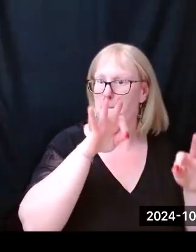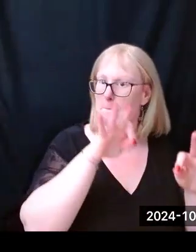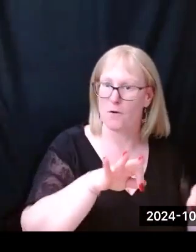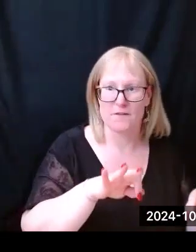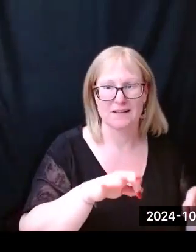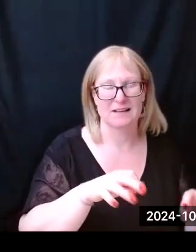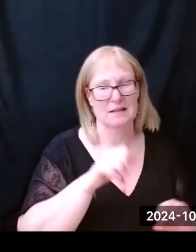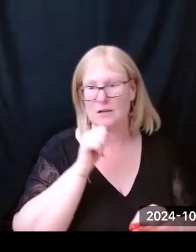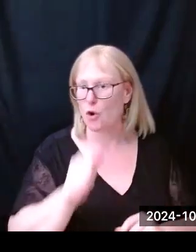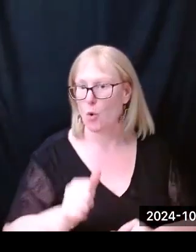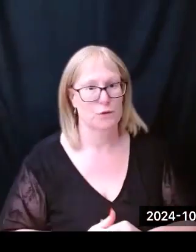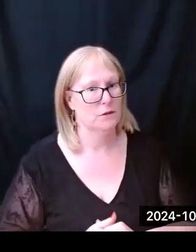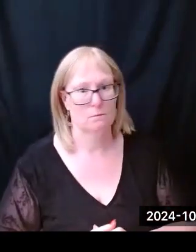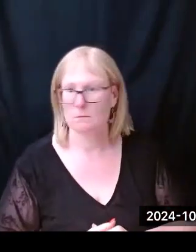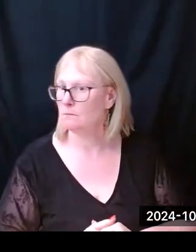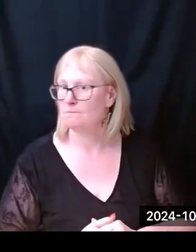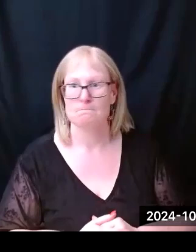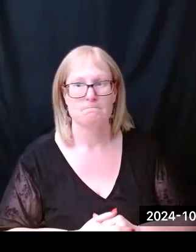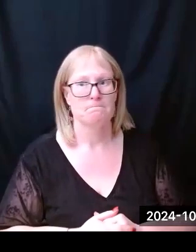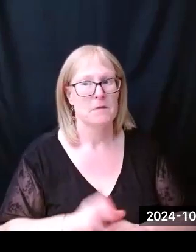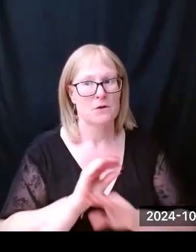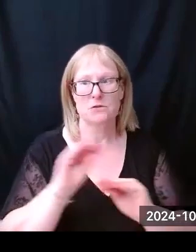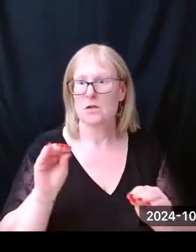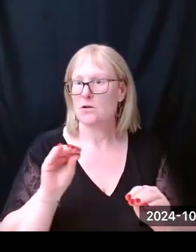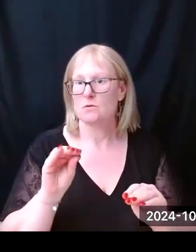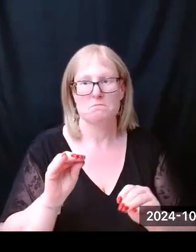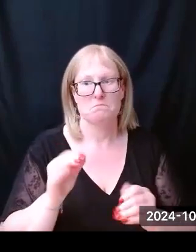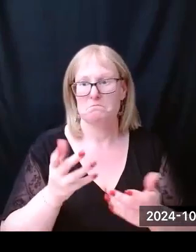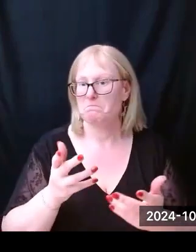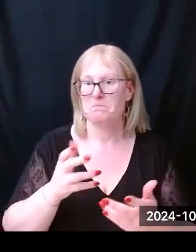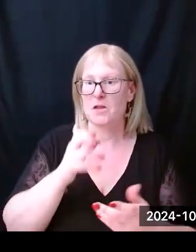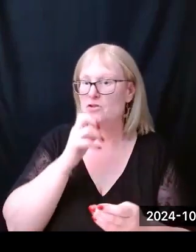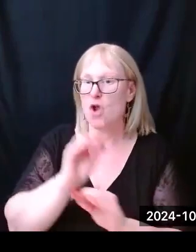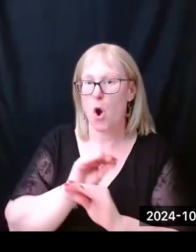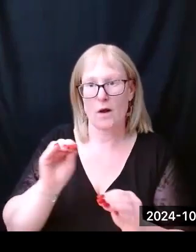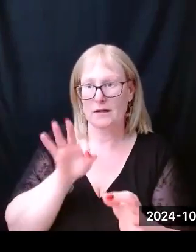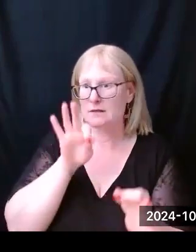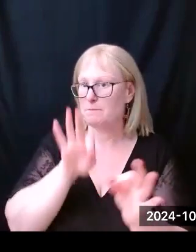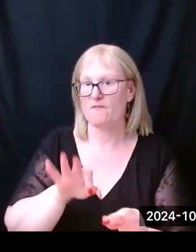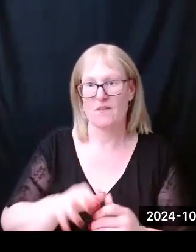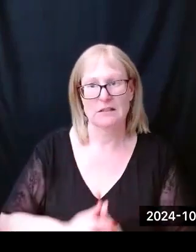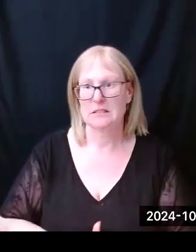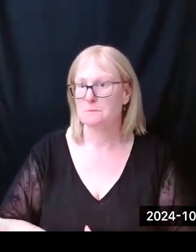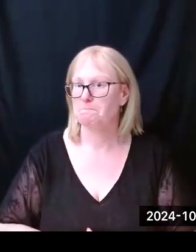know how to contact me at the State Board of Education. Please reach out because I'd love to meet you. But I've been doing this